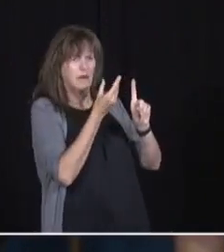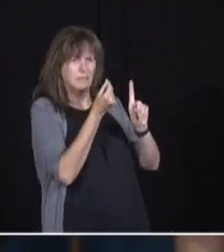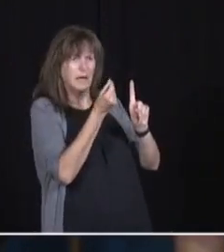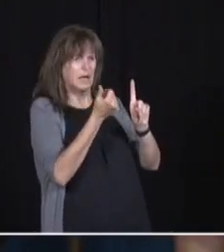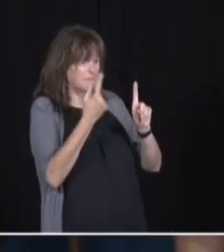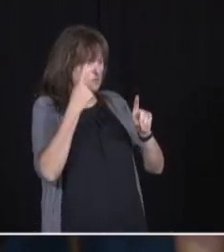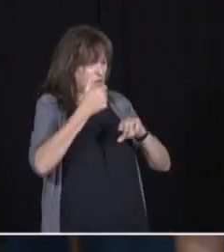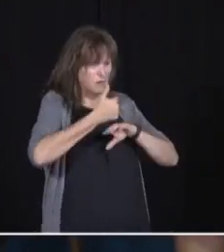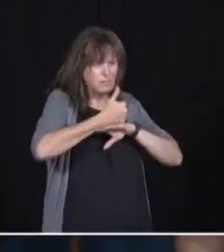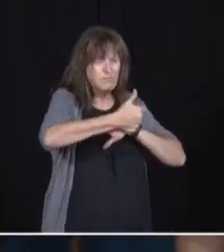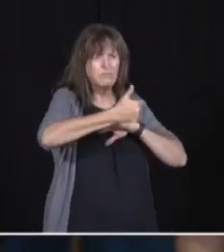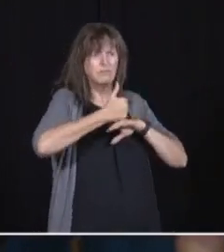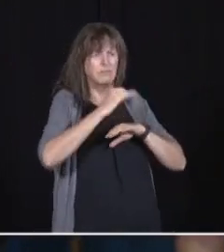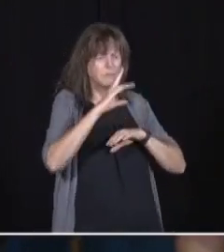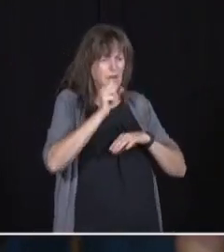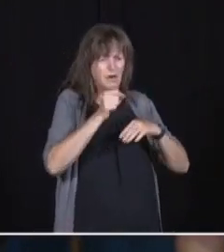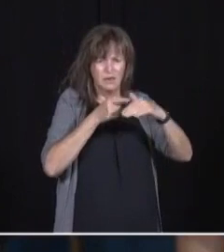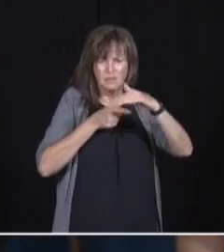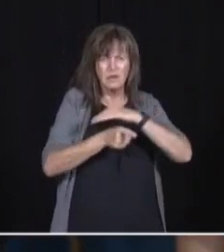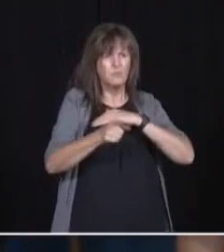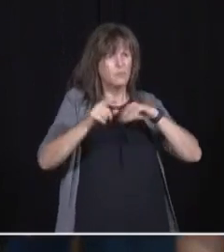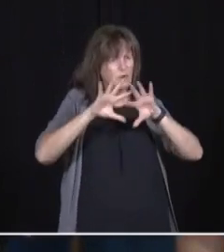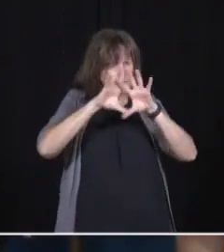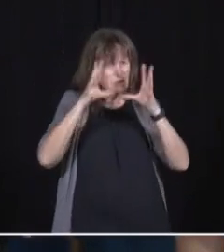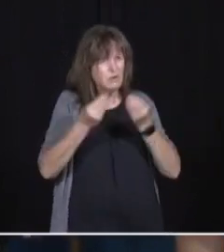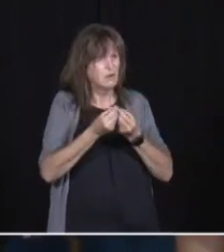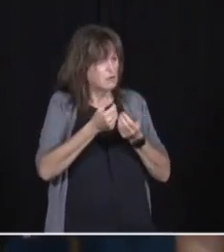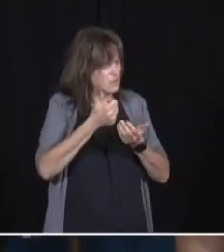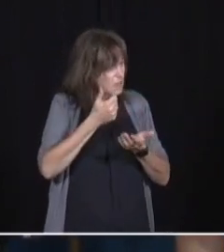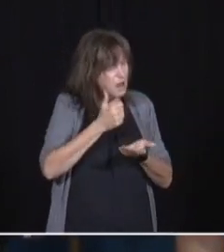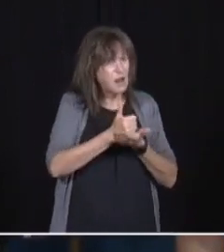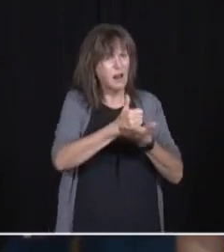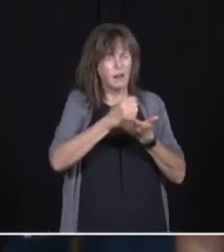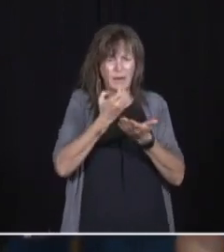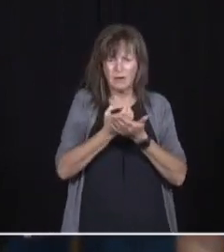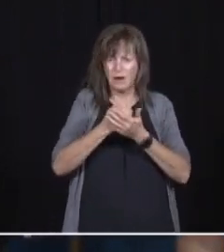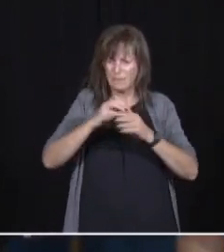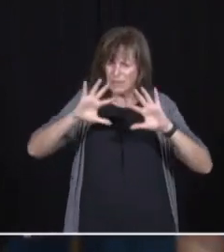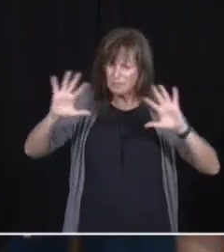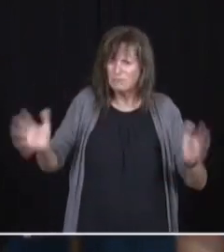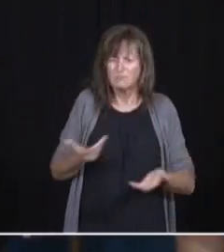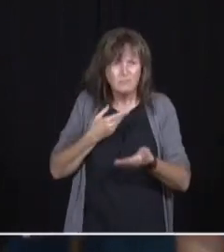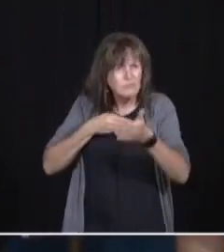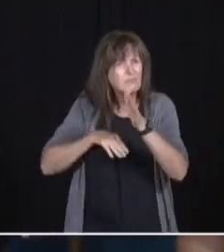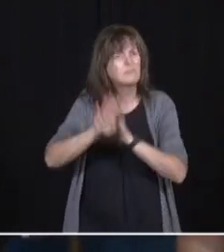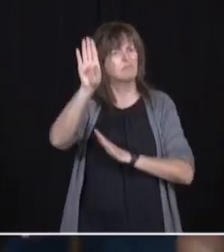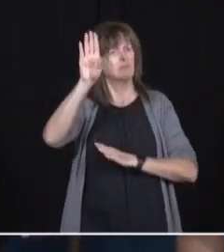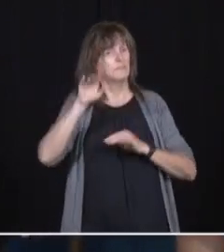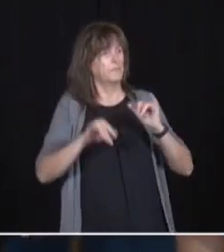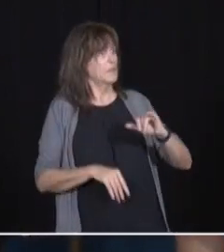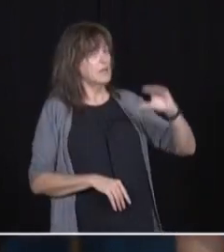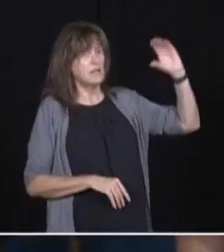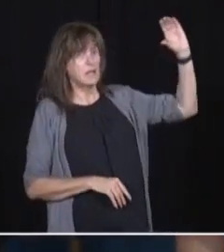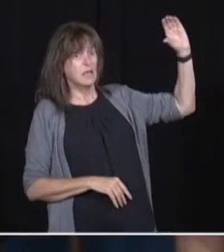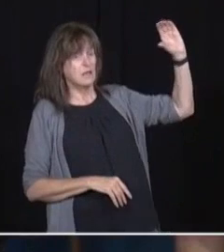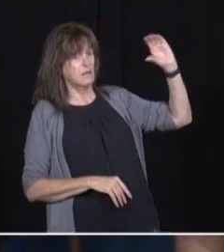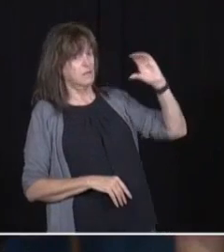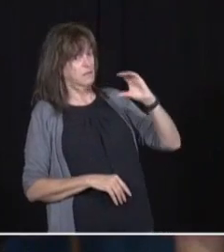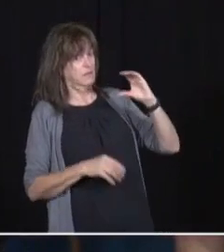I would like to thank my fellow ministers of transportation from across the country. Who stood alongside Ontario to advocate to the federal government about the need for